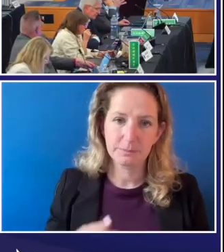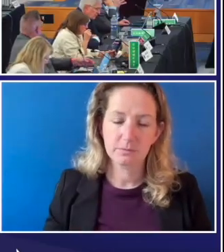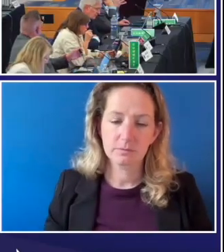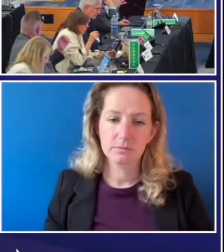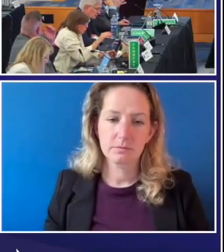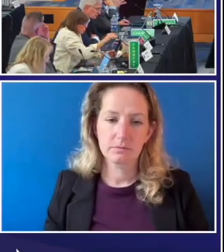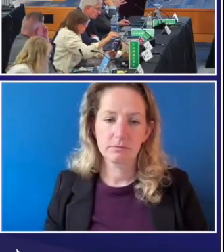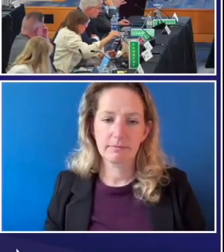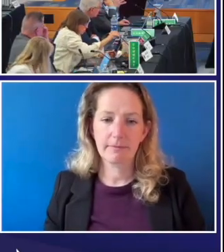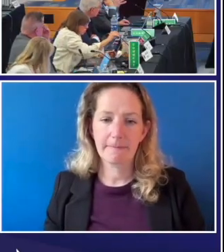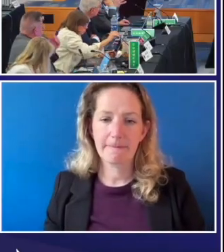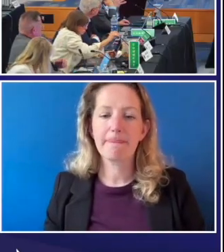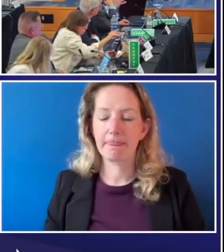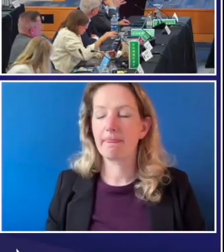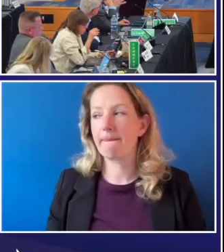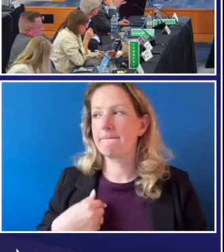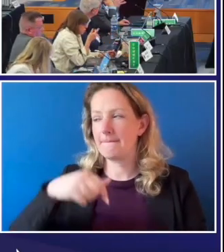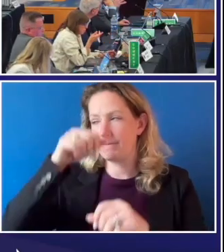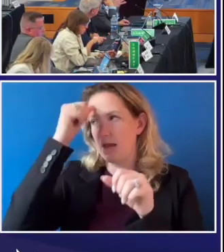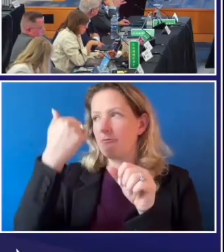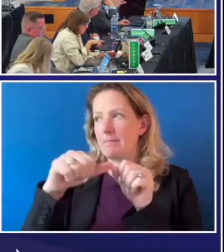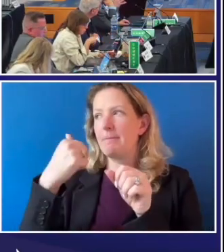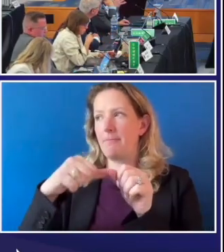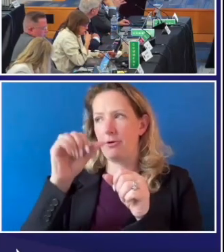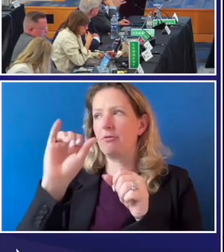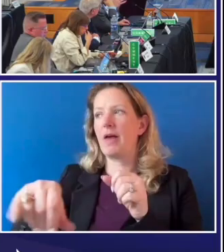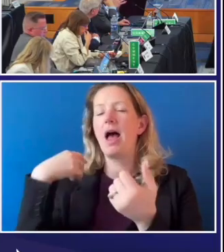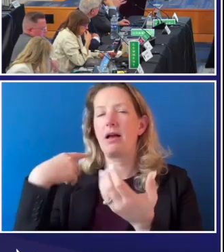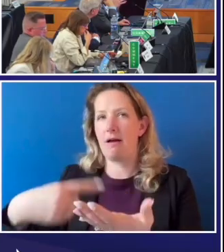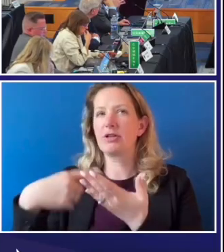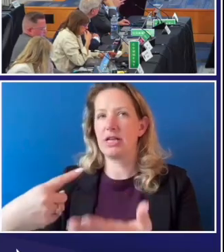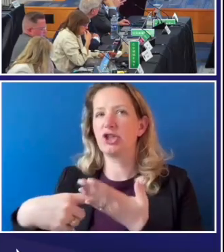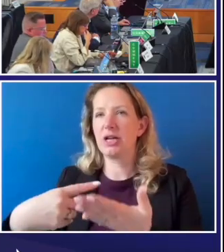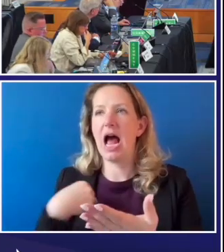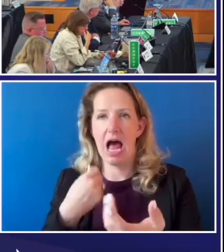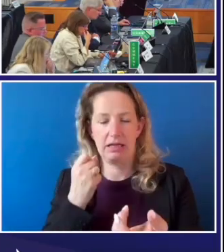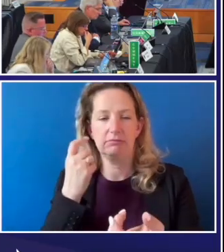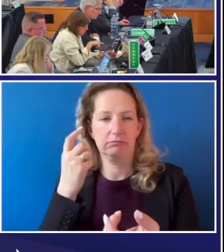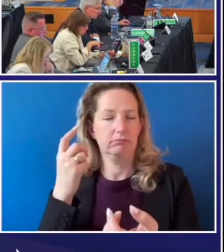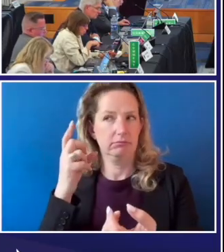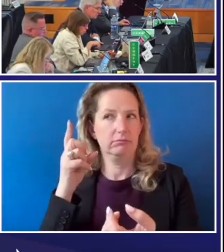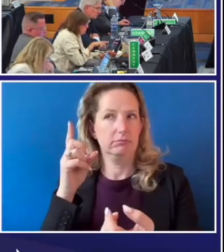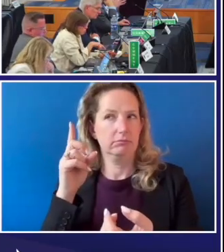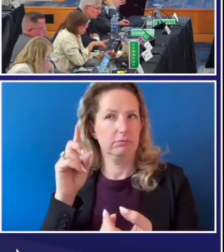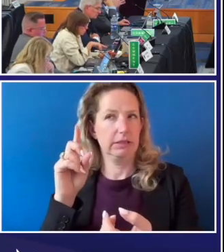So, yeah, I remember that. I think I remember the conversation. I totally think I support moving it to here, I mean, to 20.